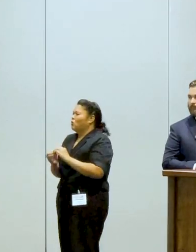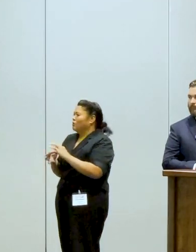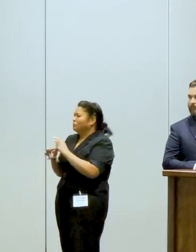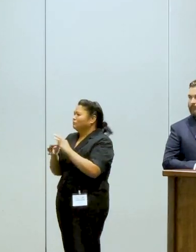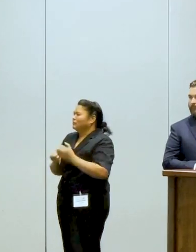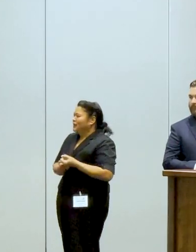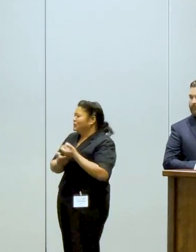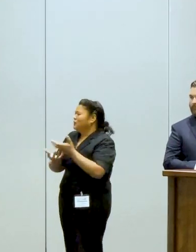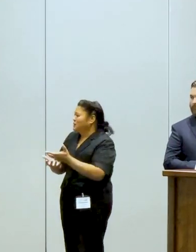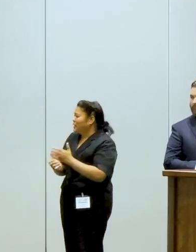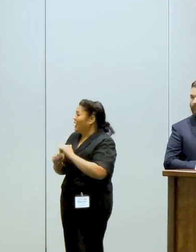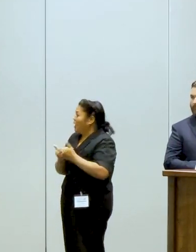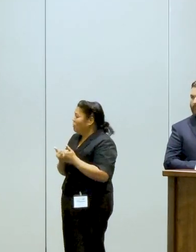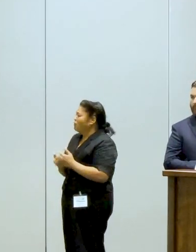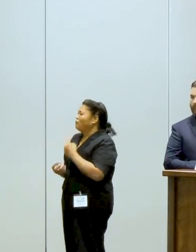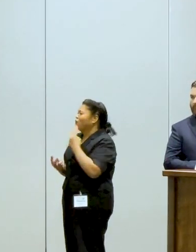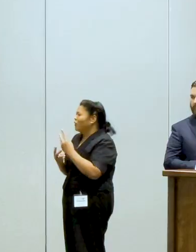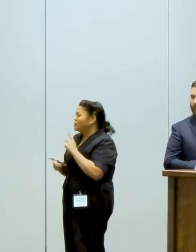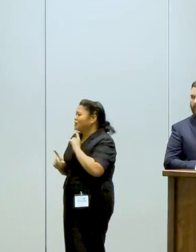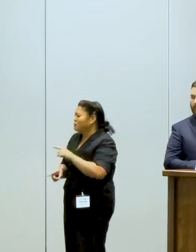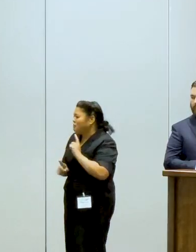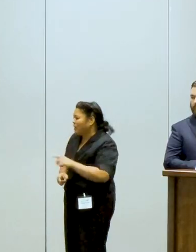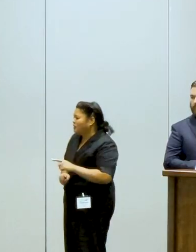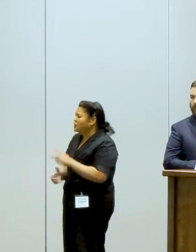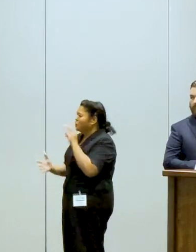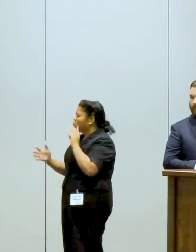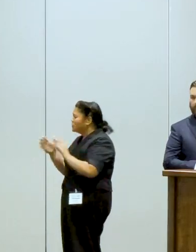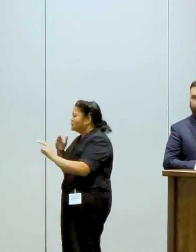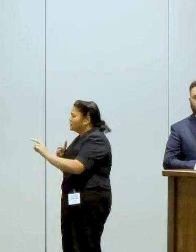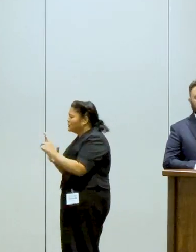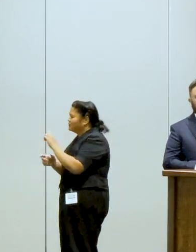commands, predictive text and intelligence, navigation